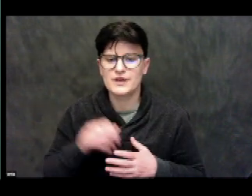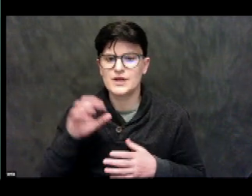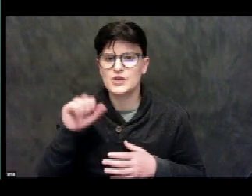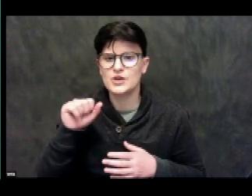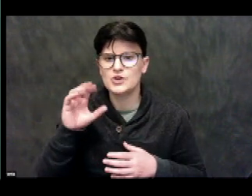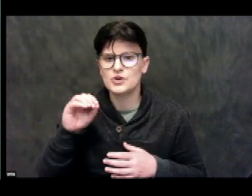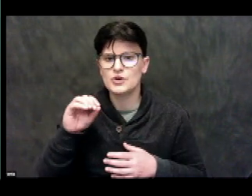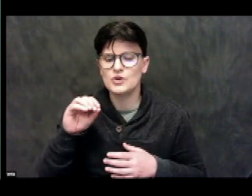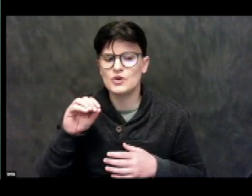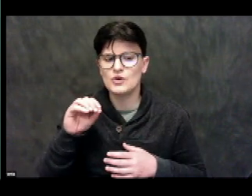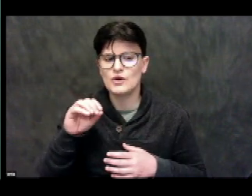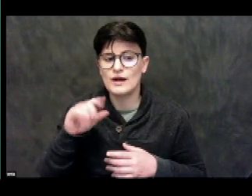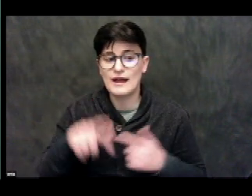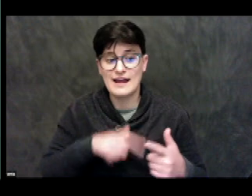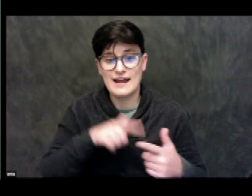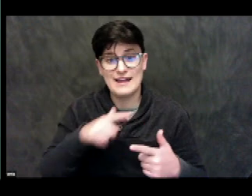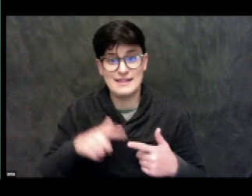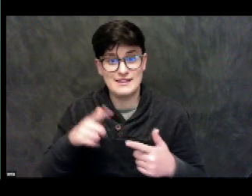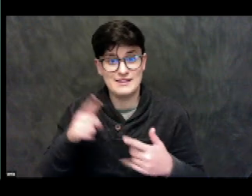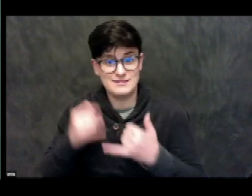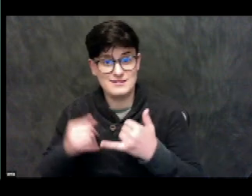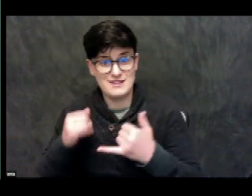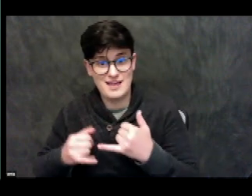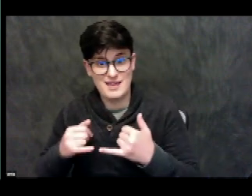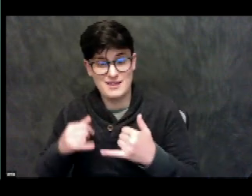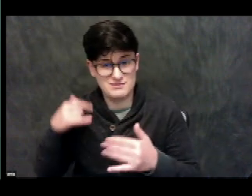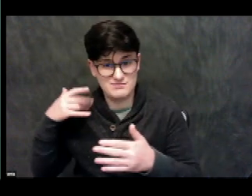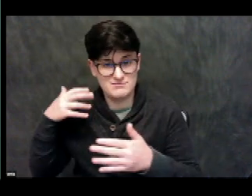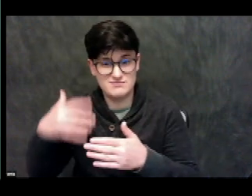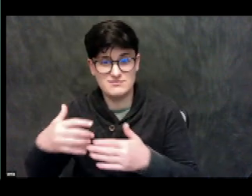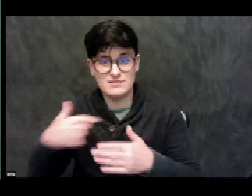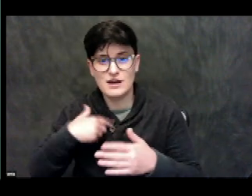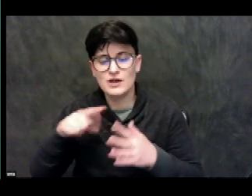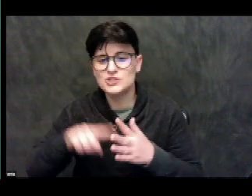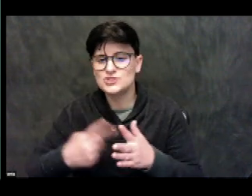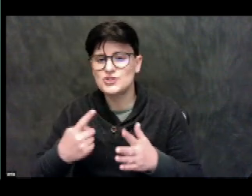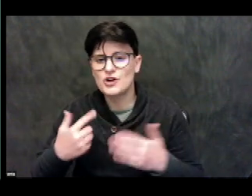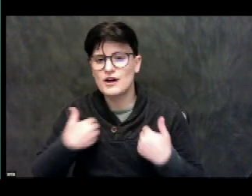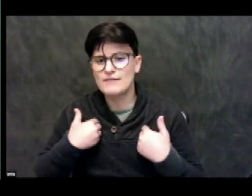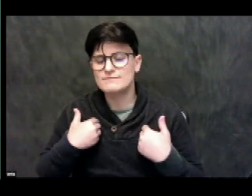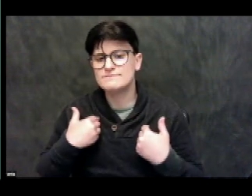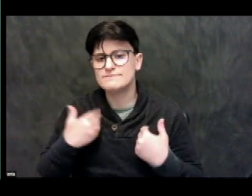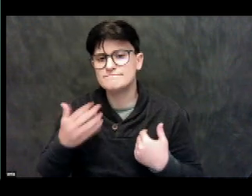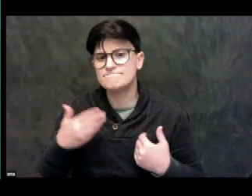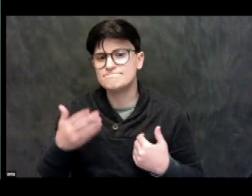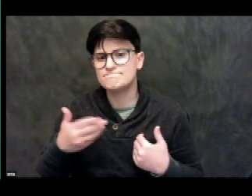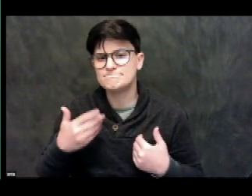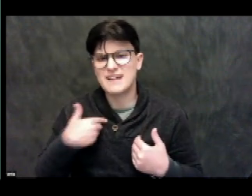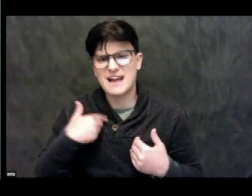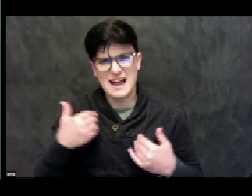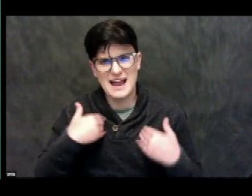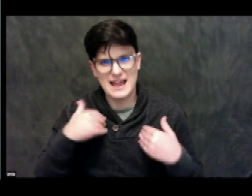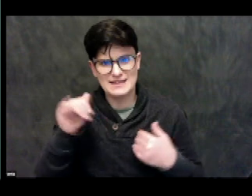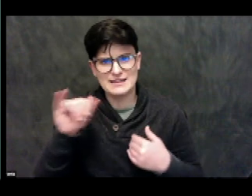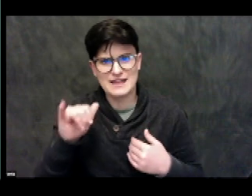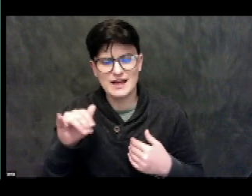And then at the end, to towards the end, I started having I had like borderline pre eclampsia.